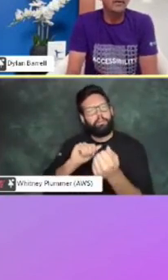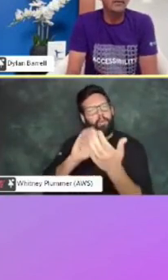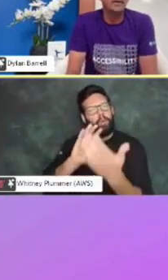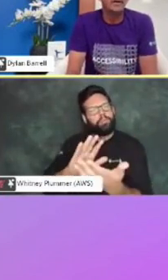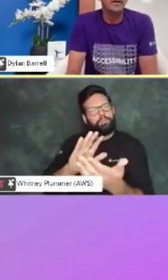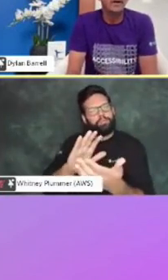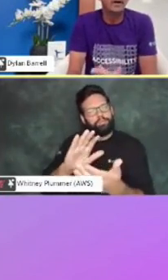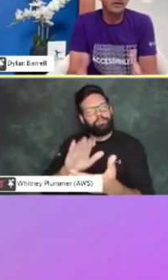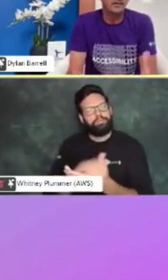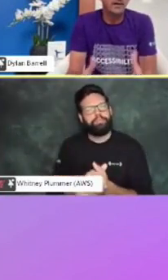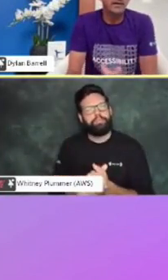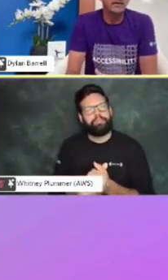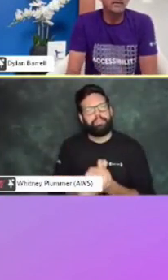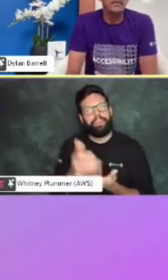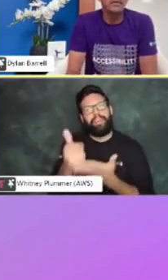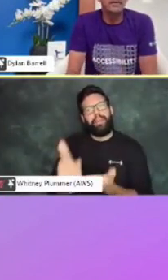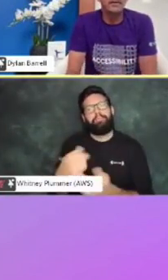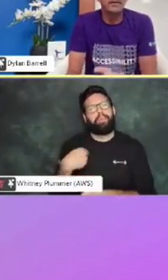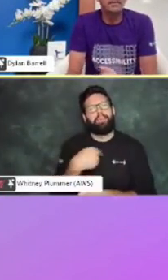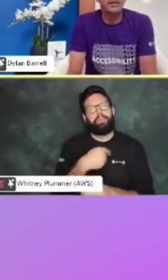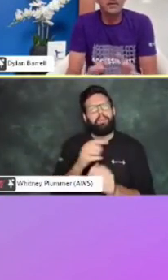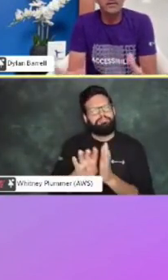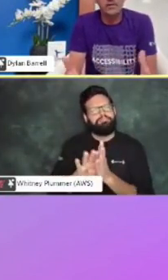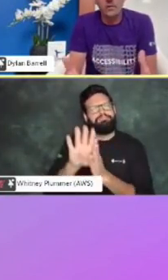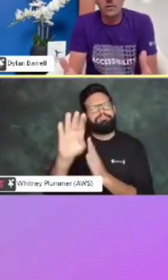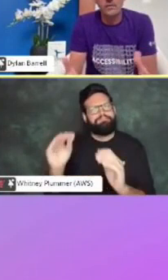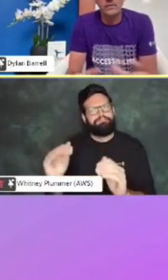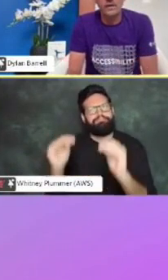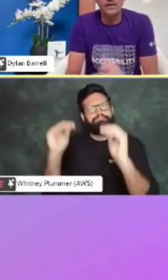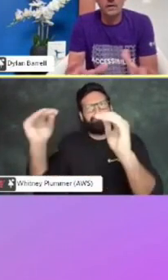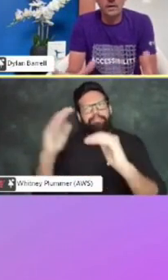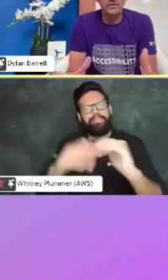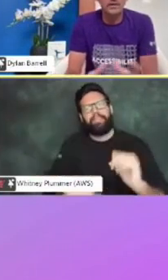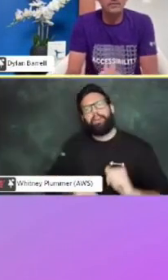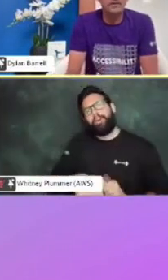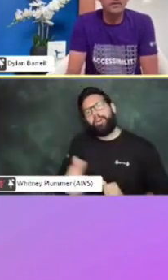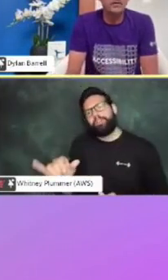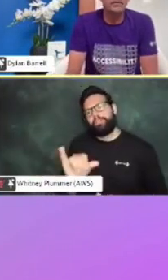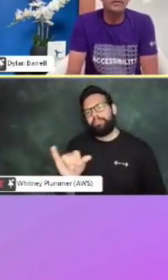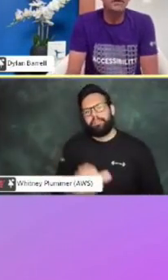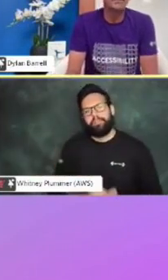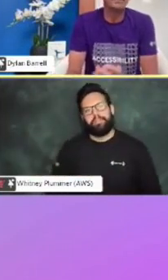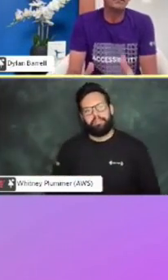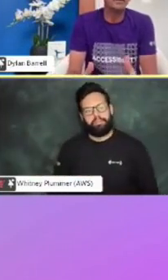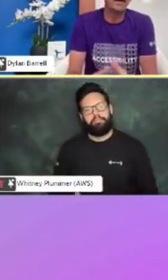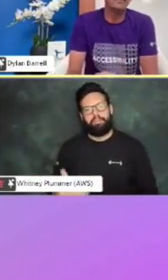from some of the other approaches out there, is because of all of our large number of users that we have,